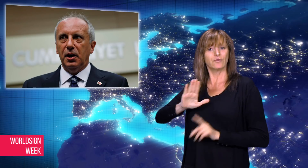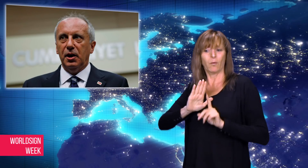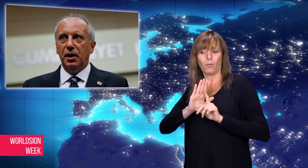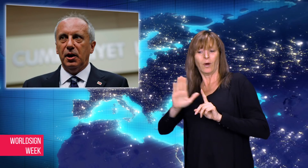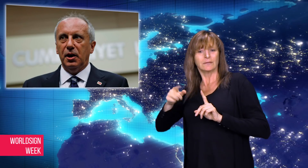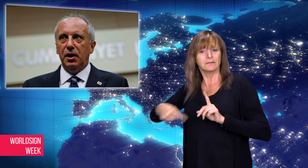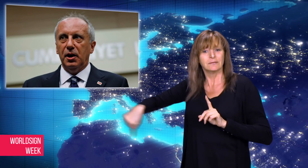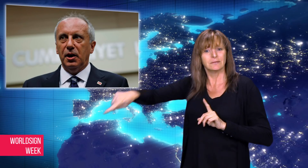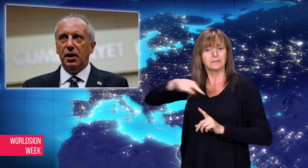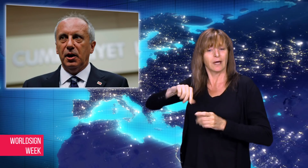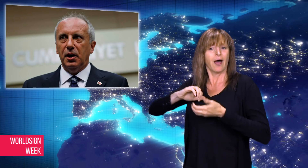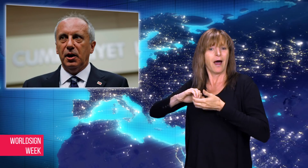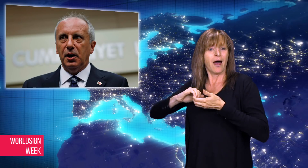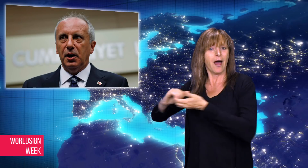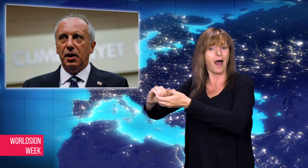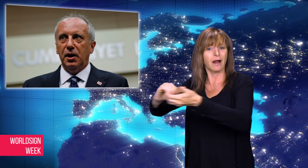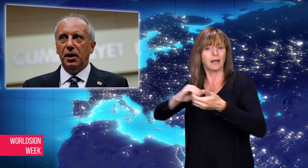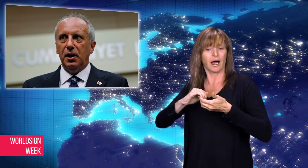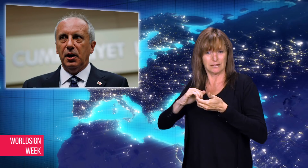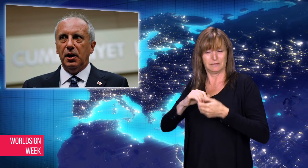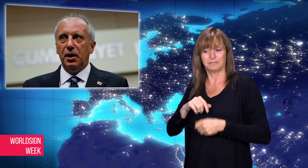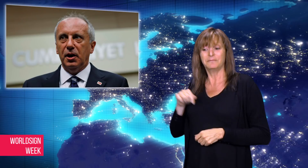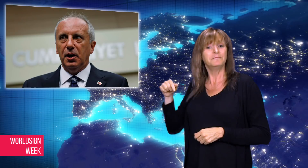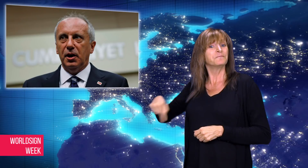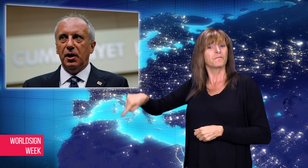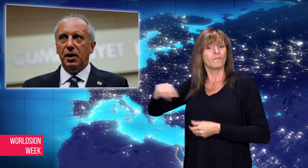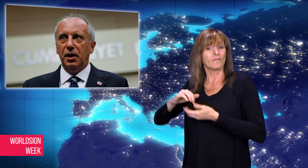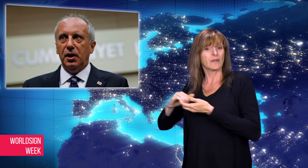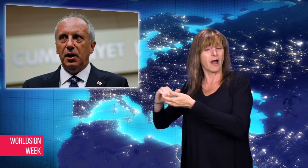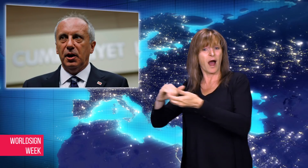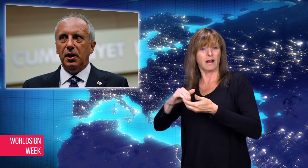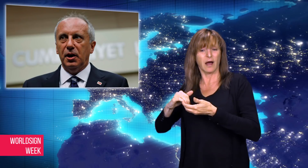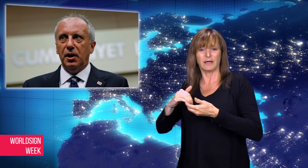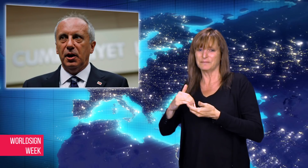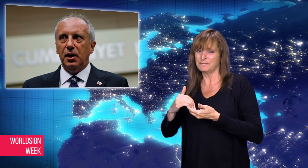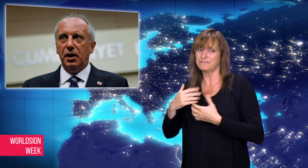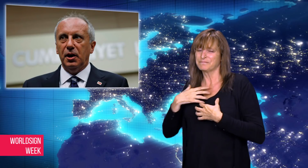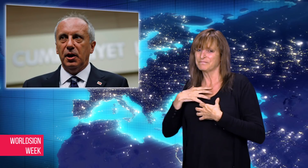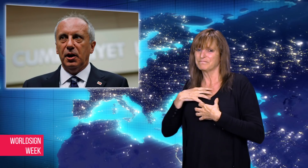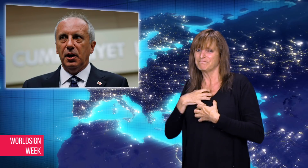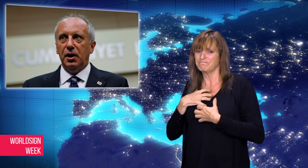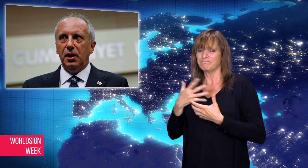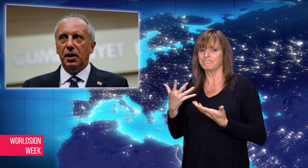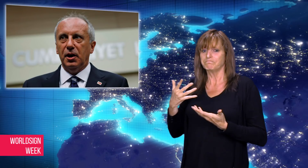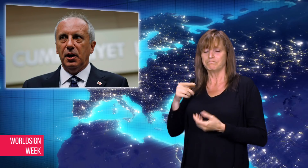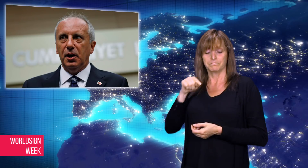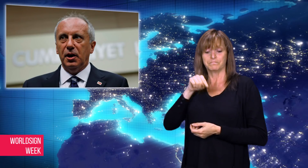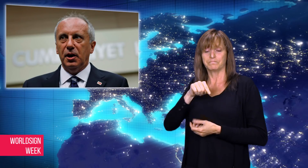elected him because of his economic